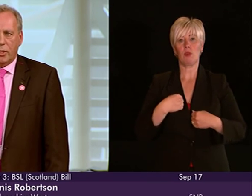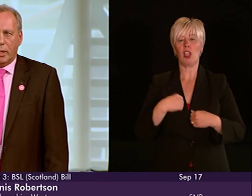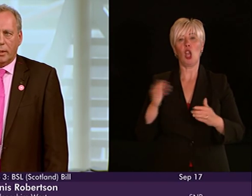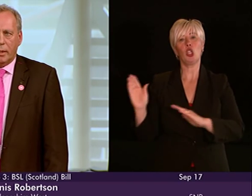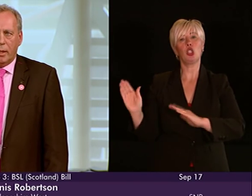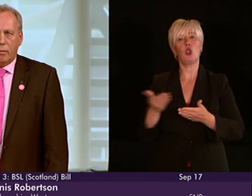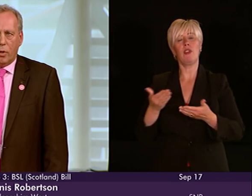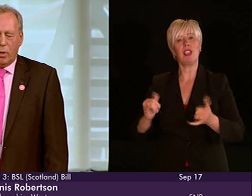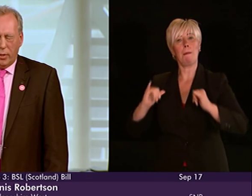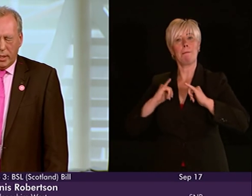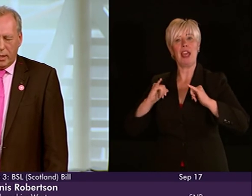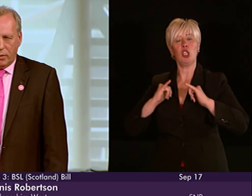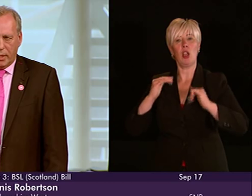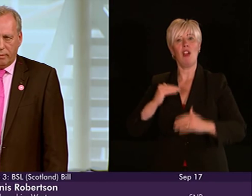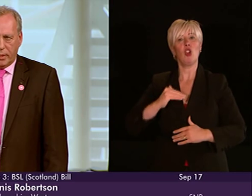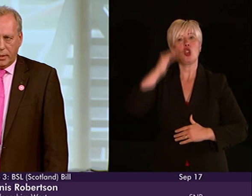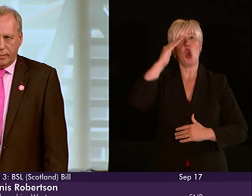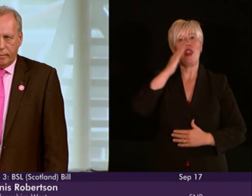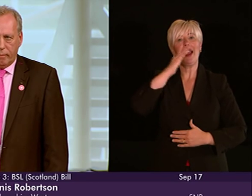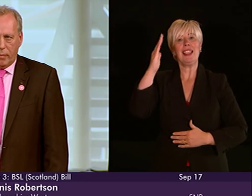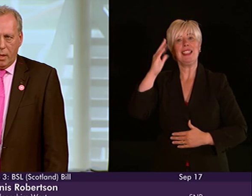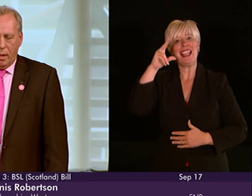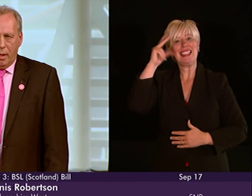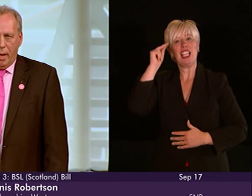manager for North East Sensory Services, which,